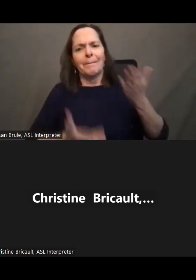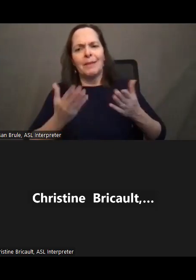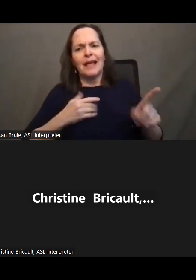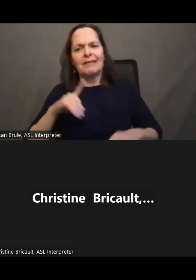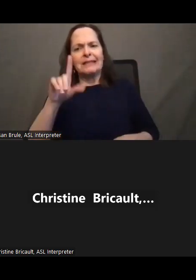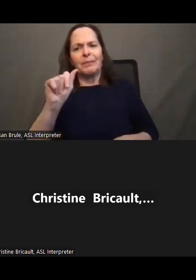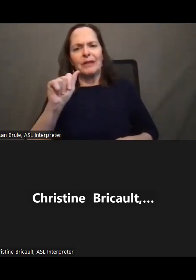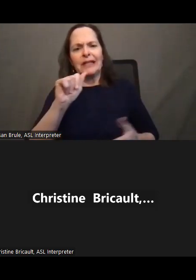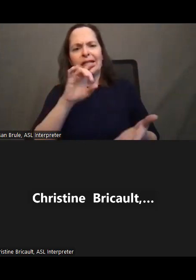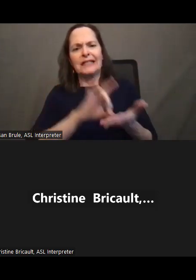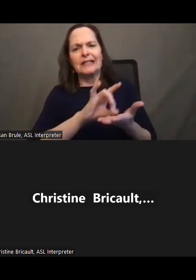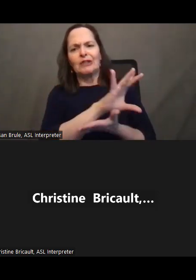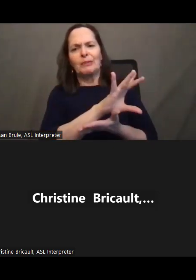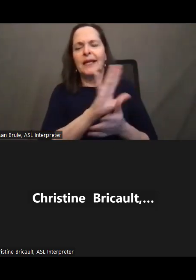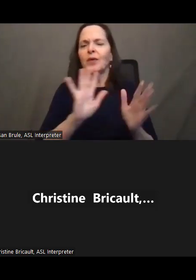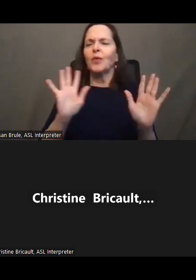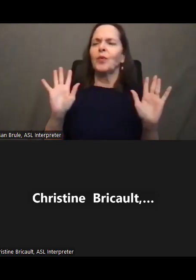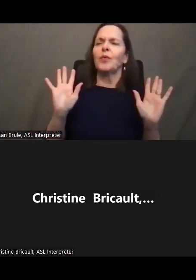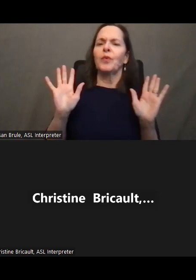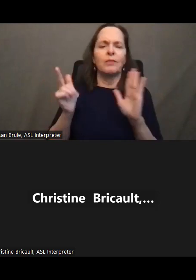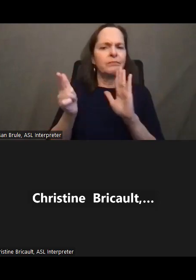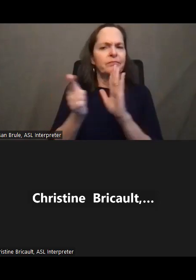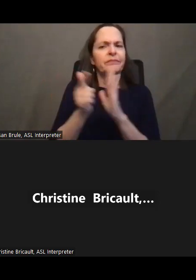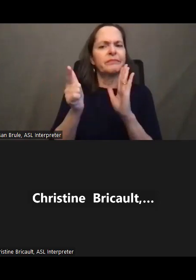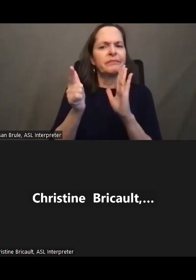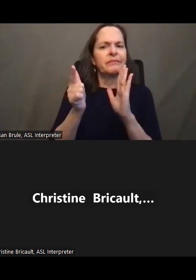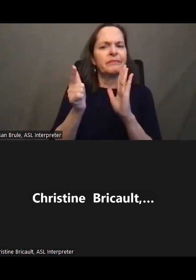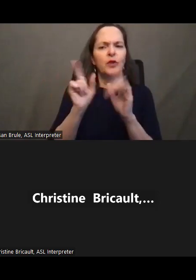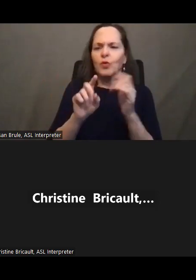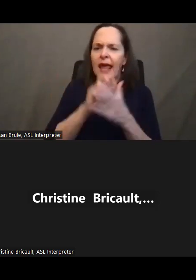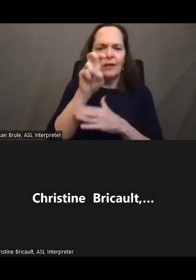Now folks that fall into those last two categories, the history of